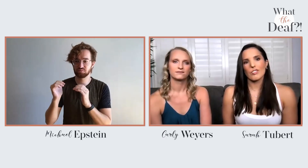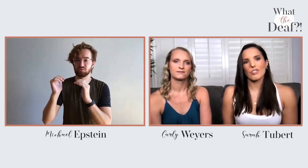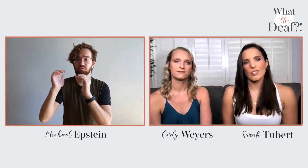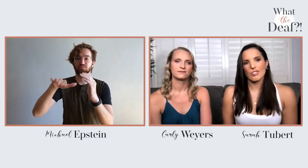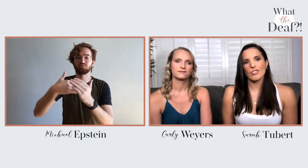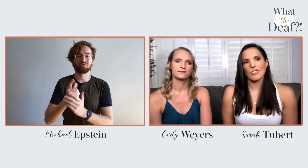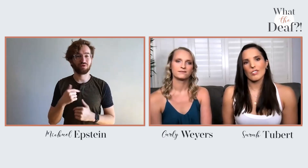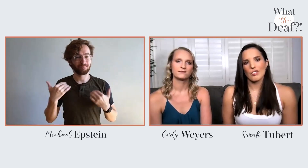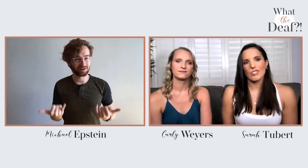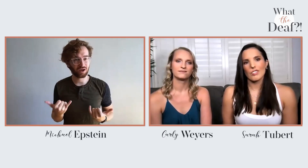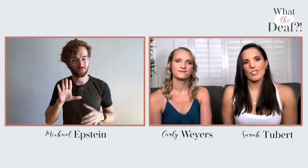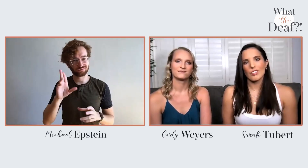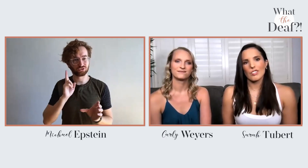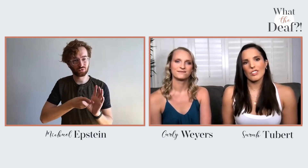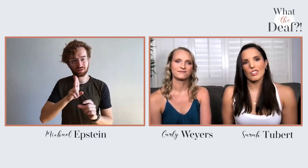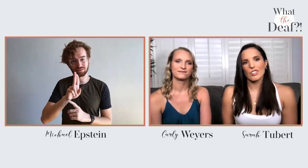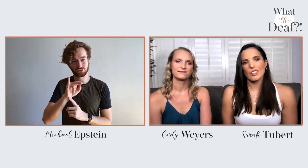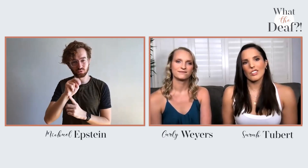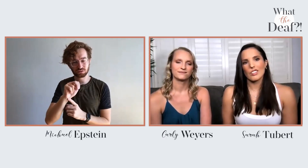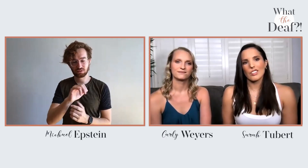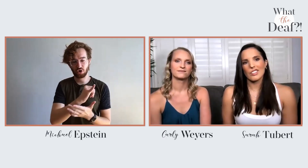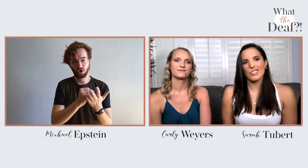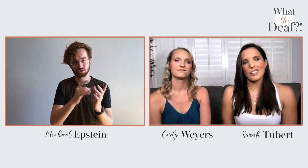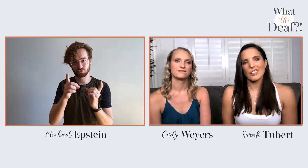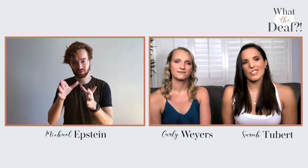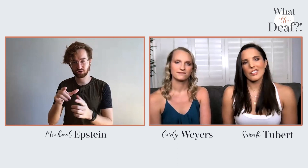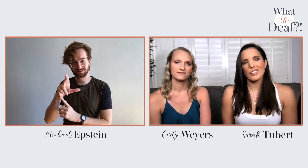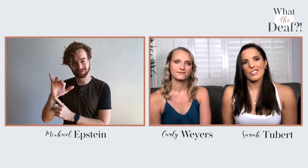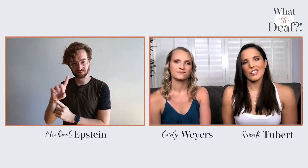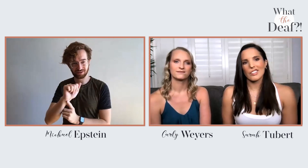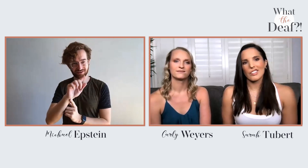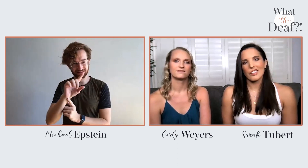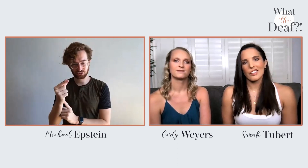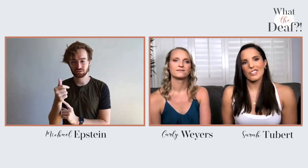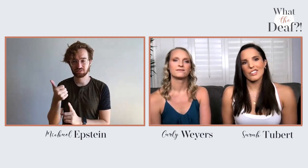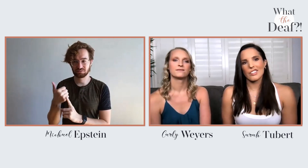to get to where I am now. I was able to join the Art Directors Guild, ADG, and their union,